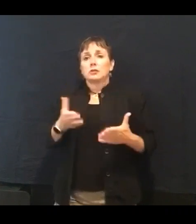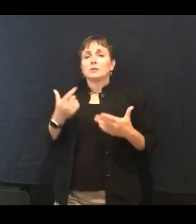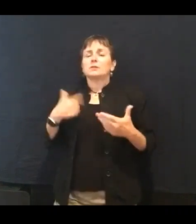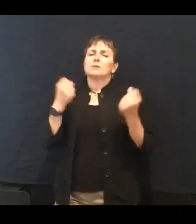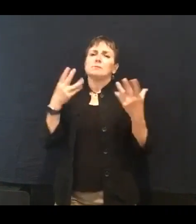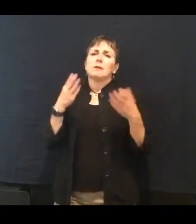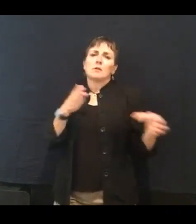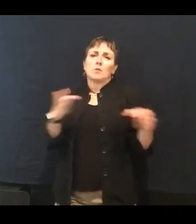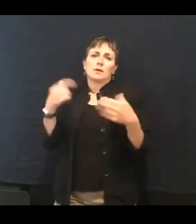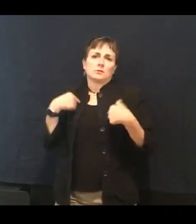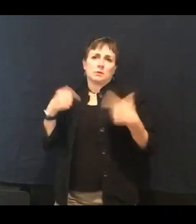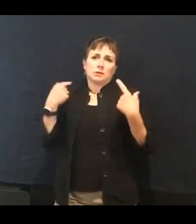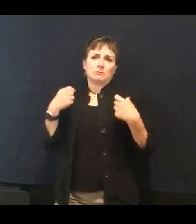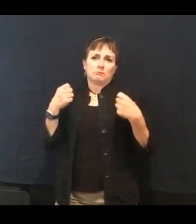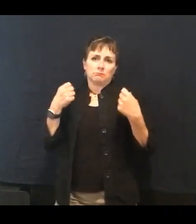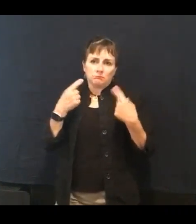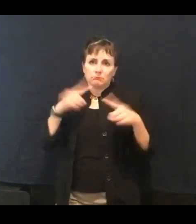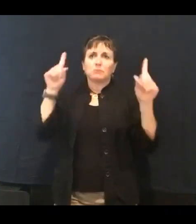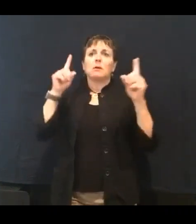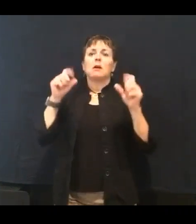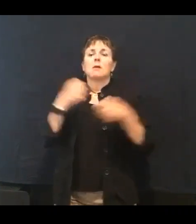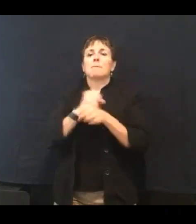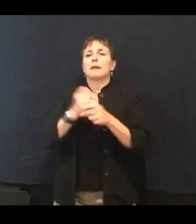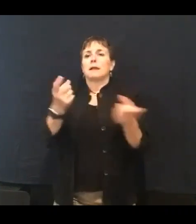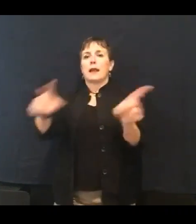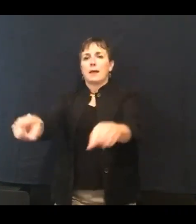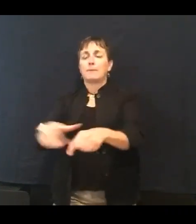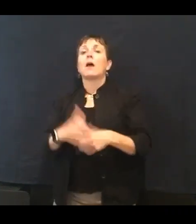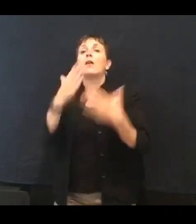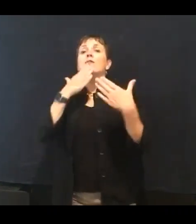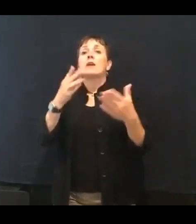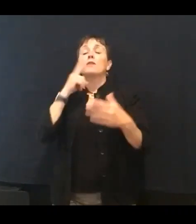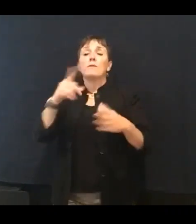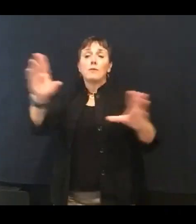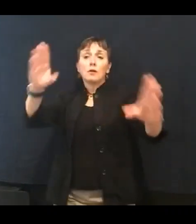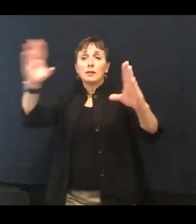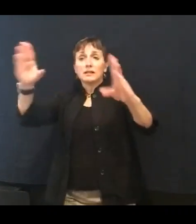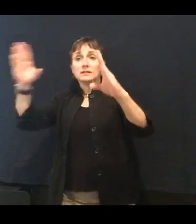to make this happen. Thank you for listening. And please consider connecting with